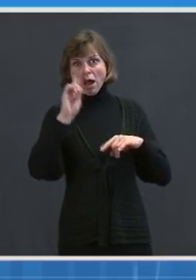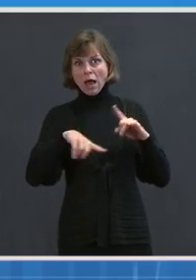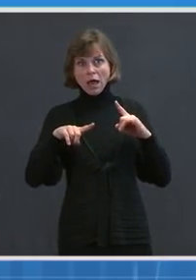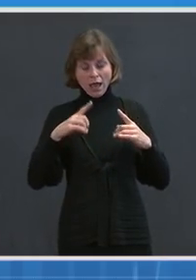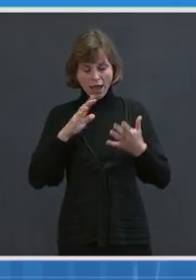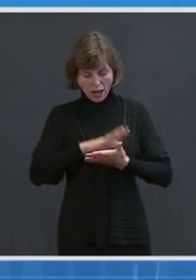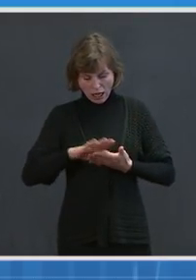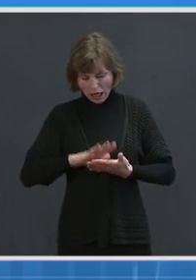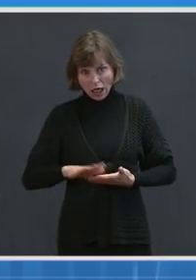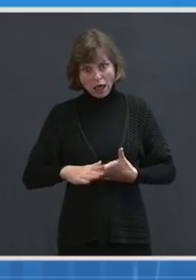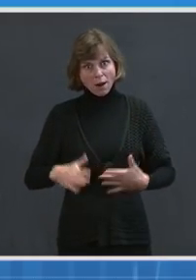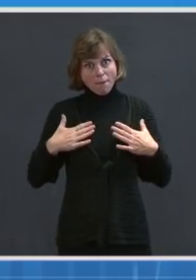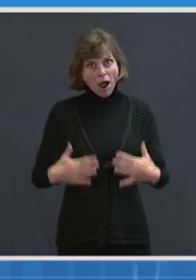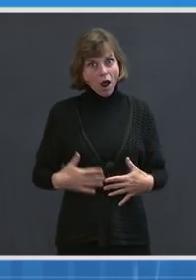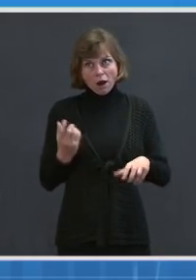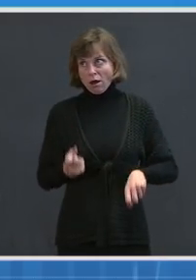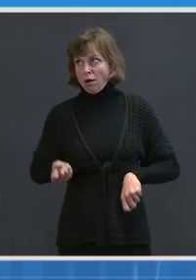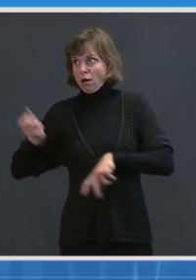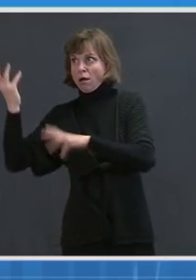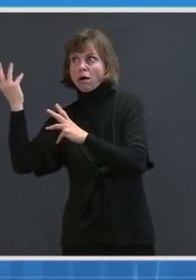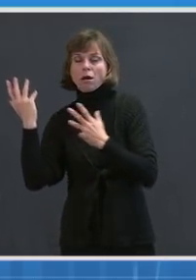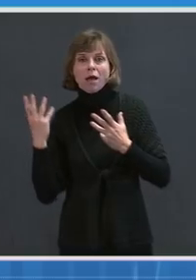and allow it to mutate in the individual.